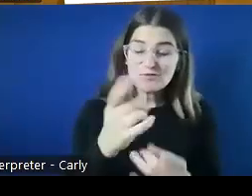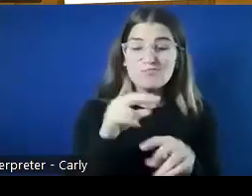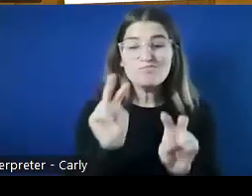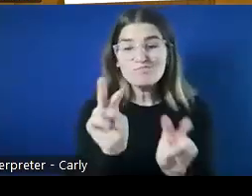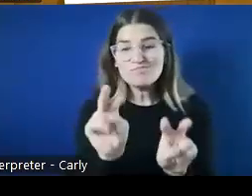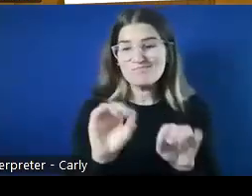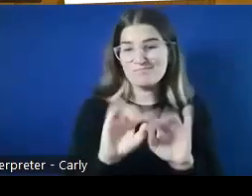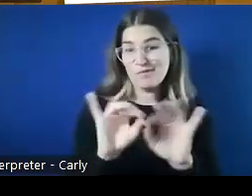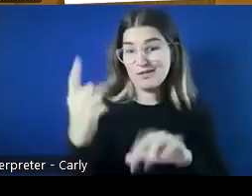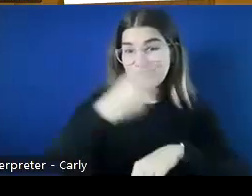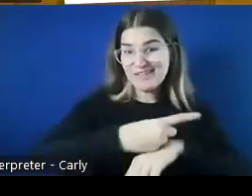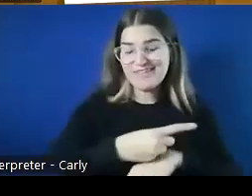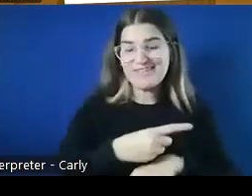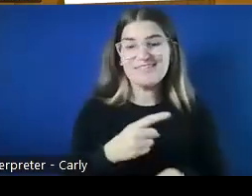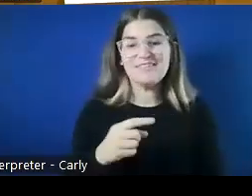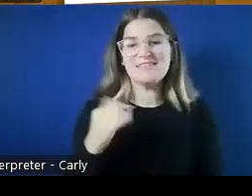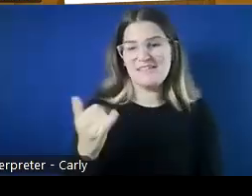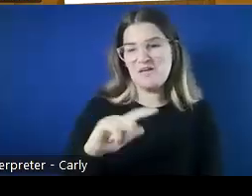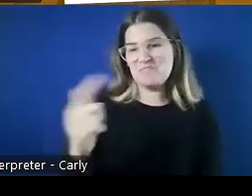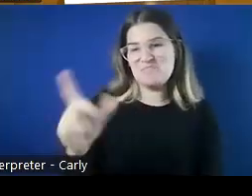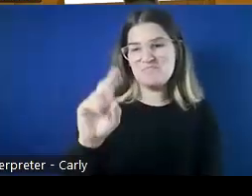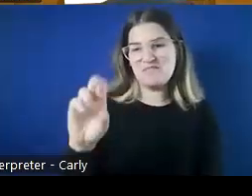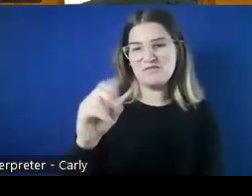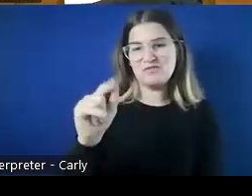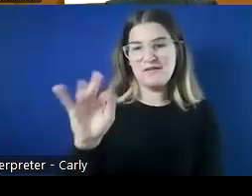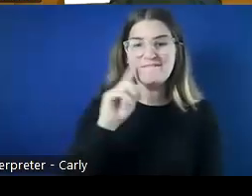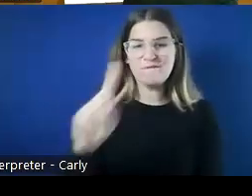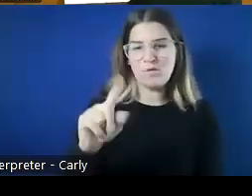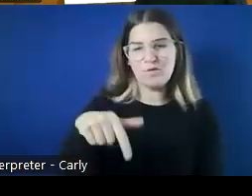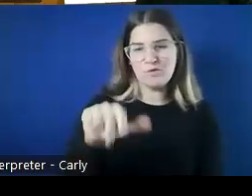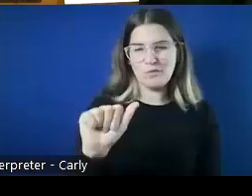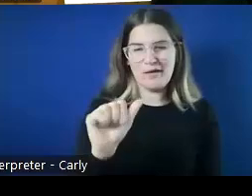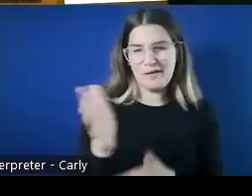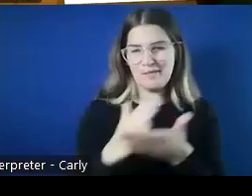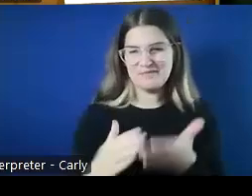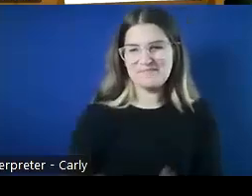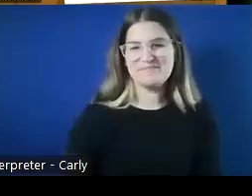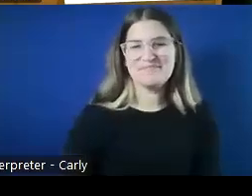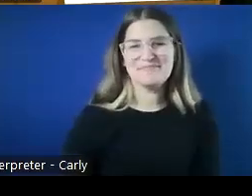days and Dr sharf will now be facilitating the Q&A portion of this presentation thank you Dr